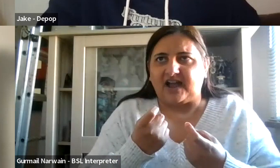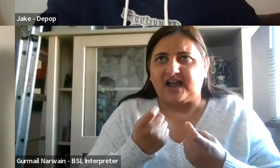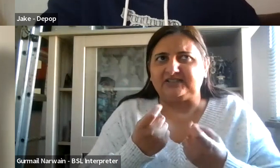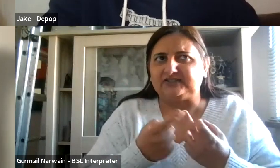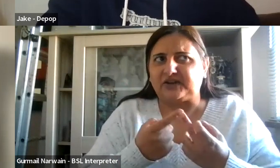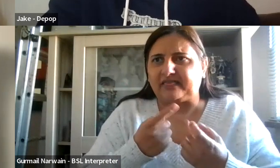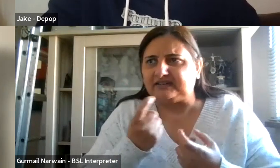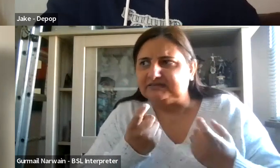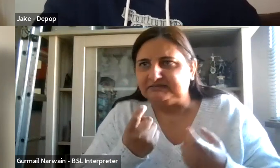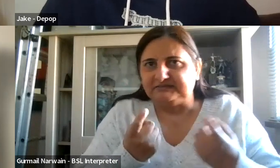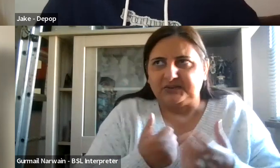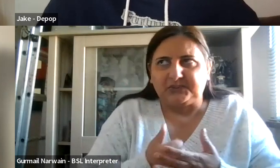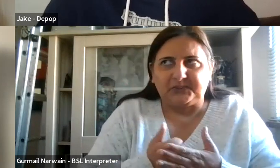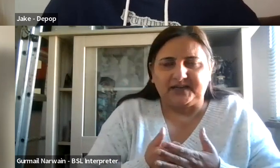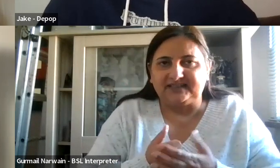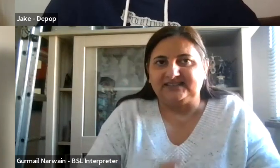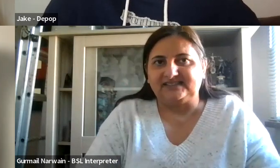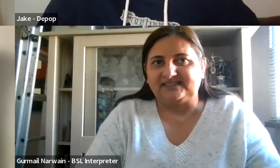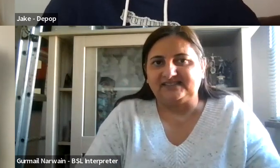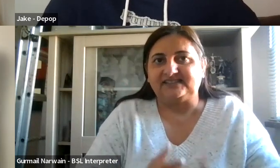We know right right. She was one of a fashion.